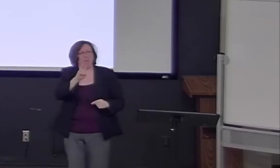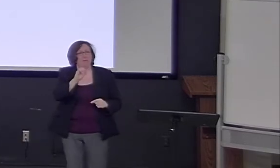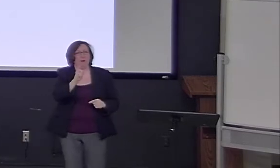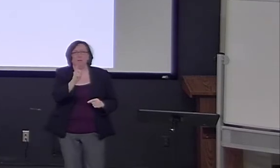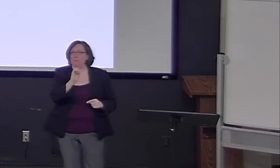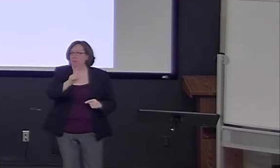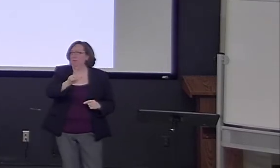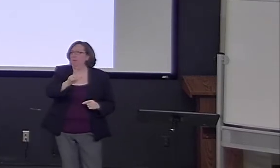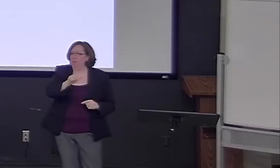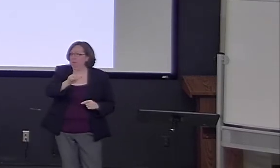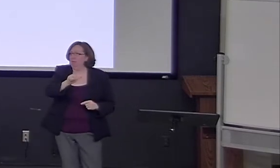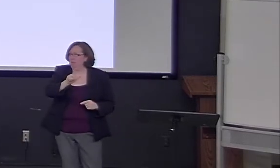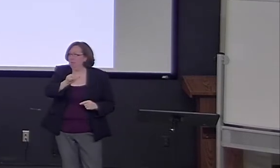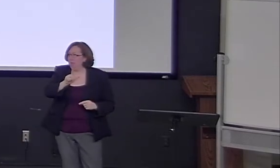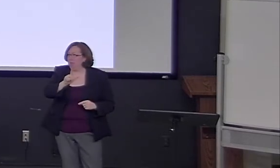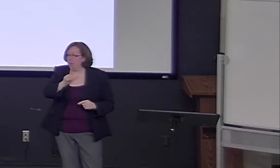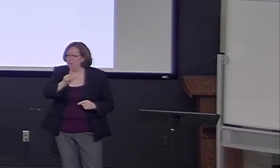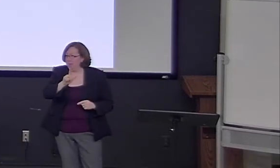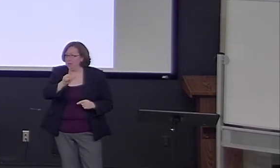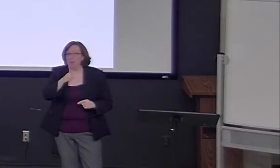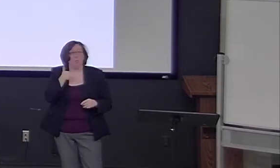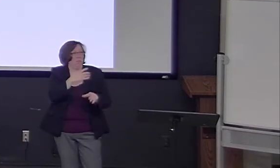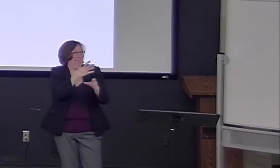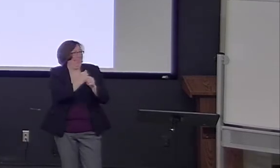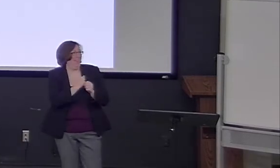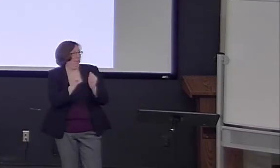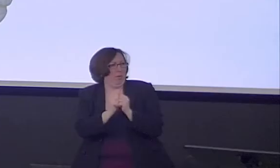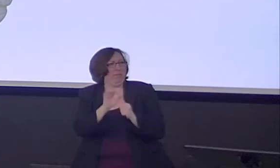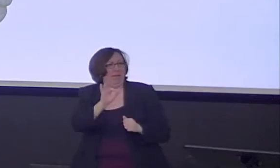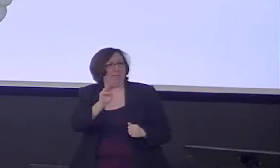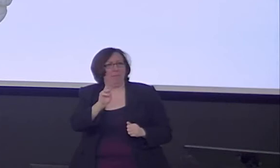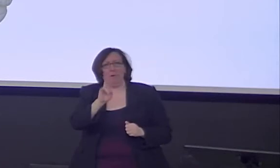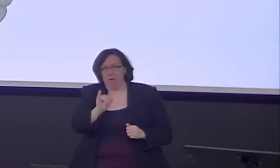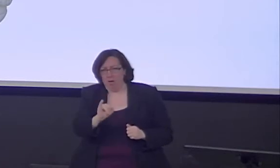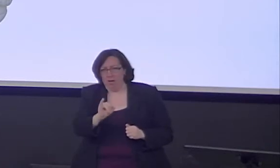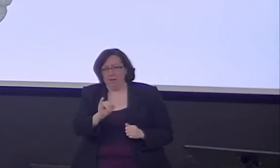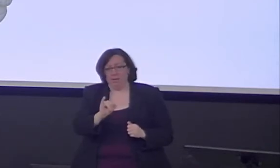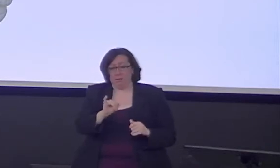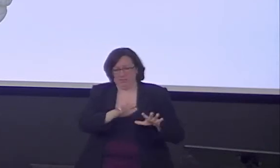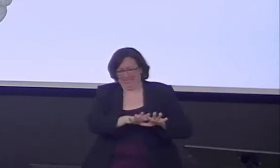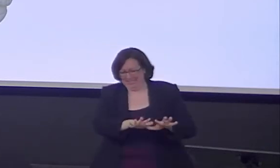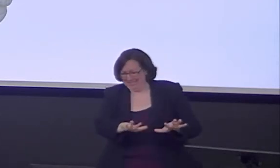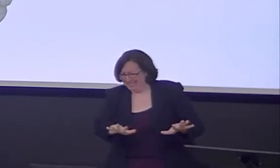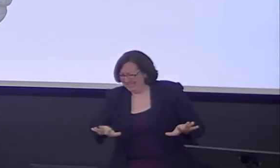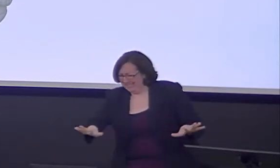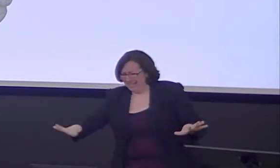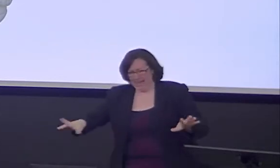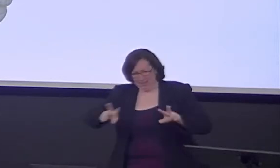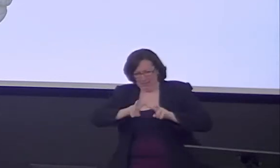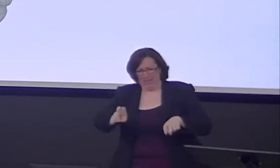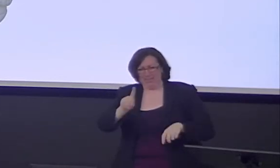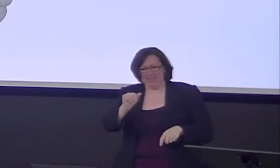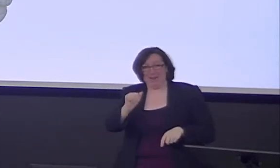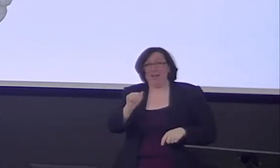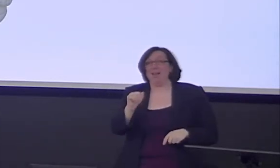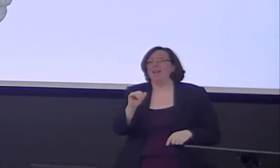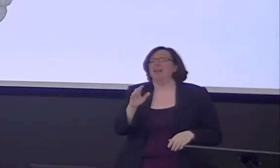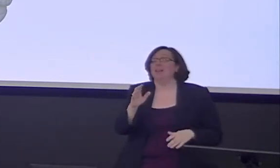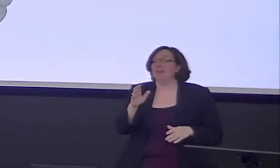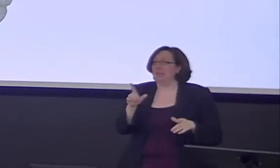actually acquire with functional MRI and then we analyze the data as if it were voxel-based.